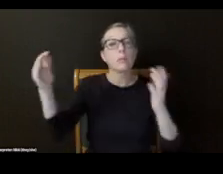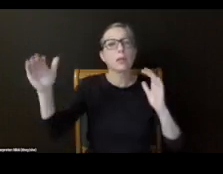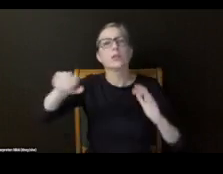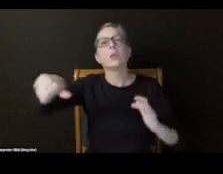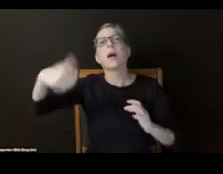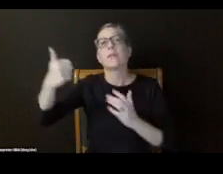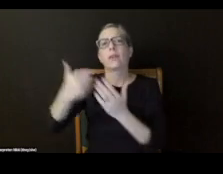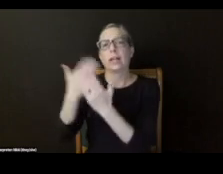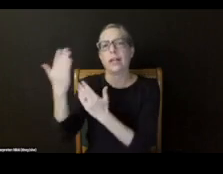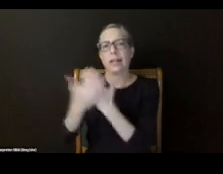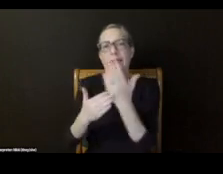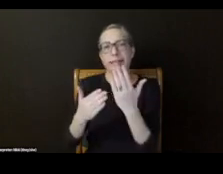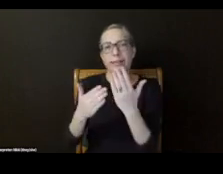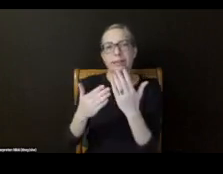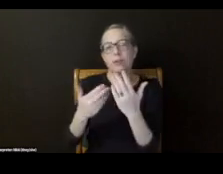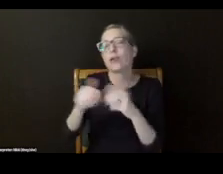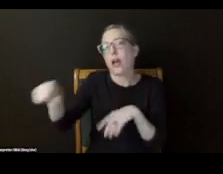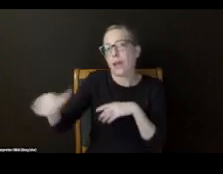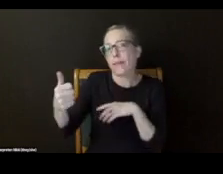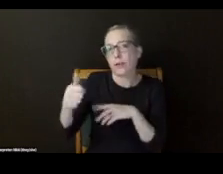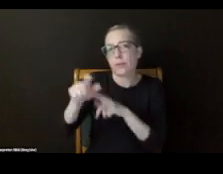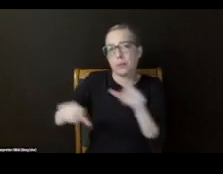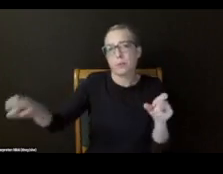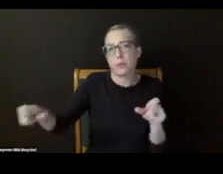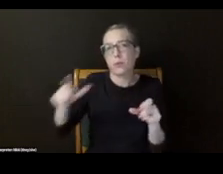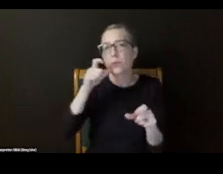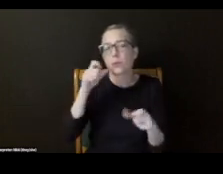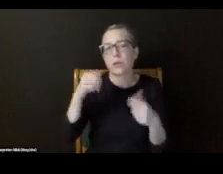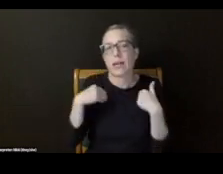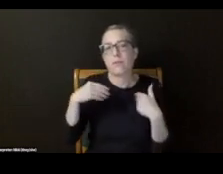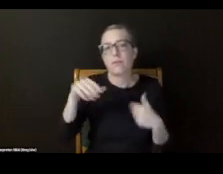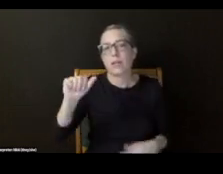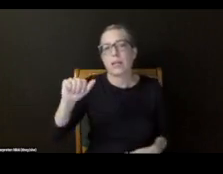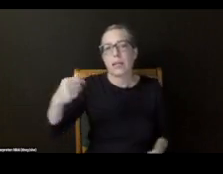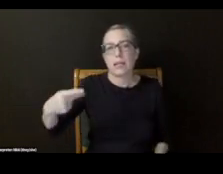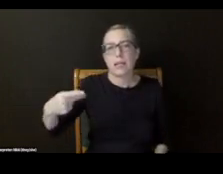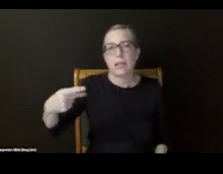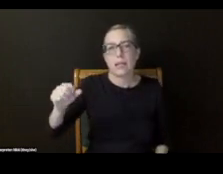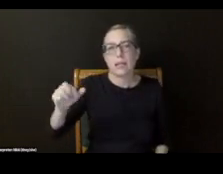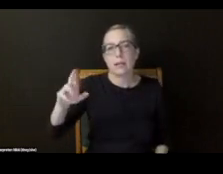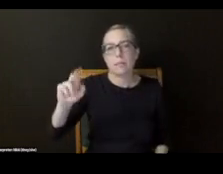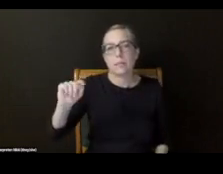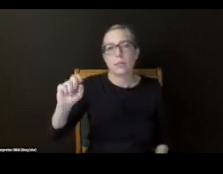a because my pinkies and thumbs can bend